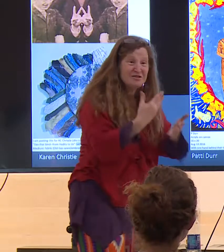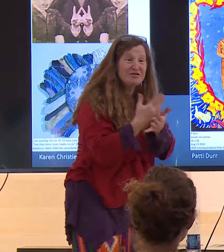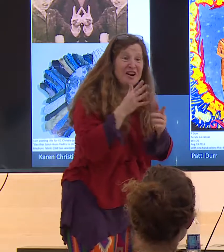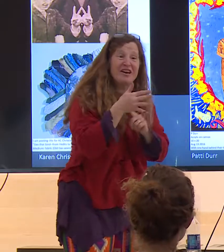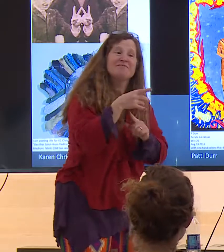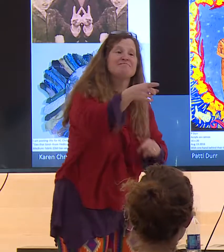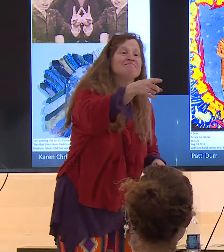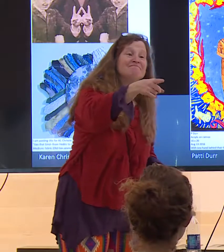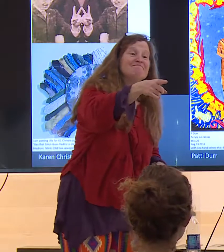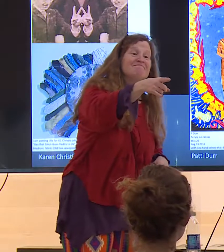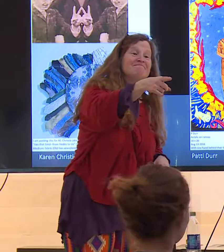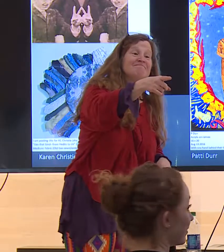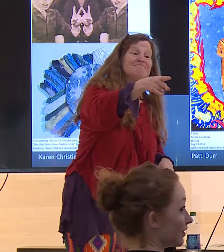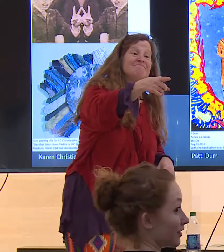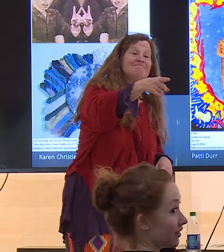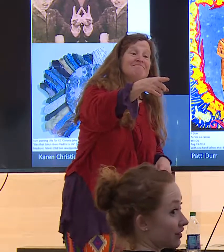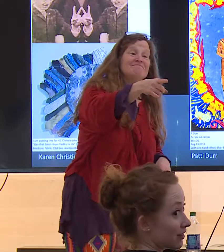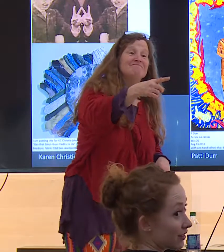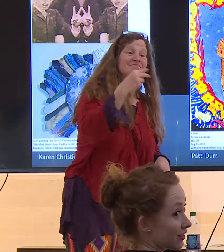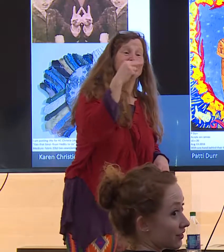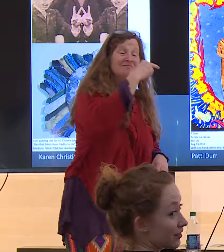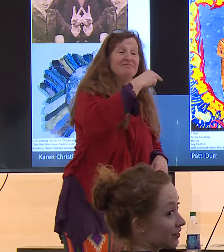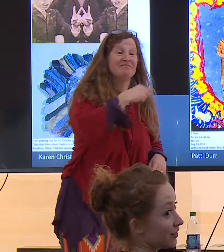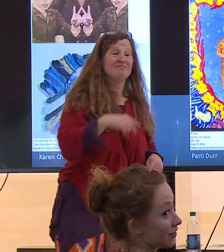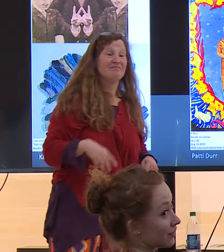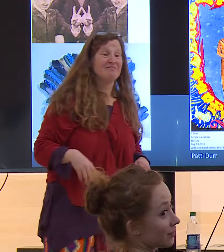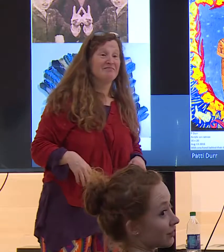with the turquoise stripes. Has anyone not seen that?